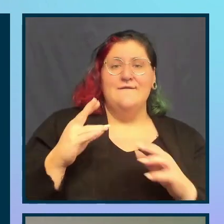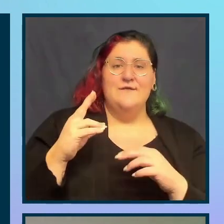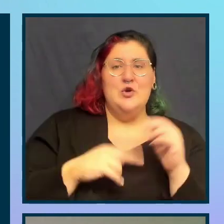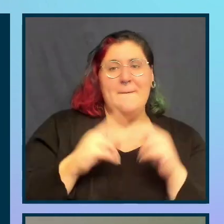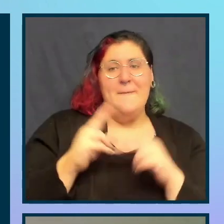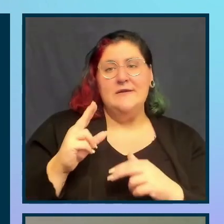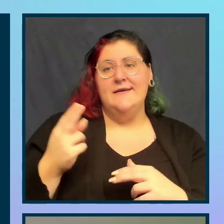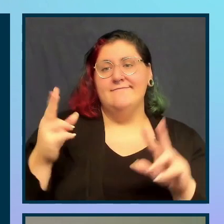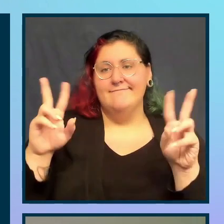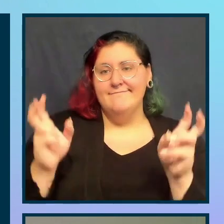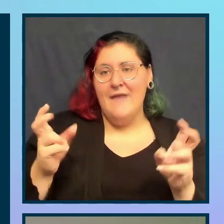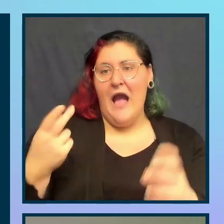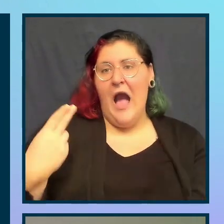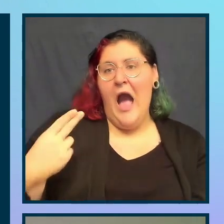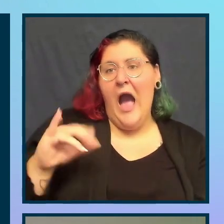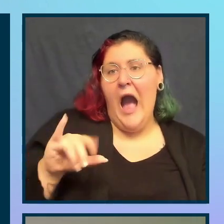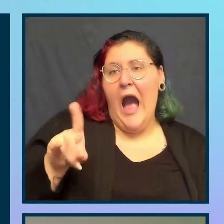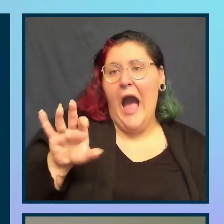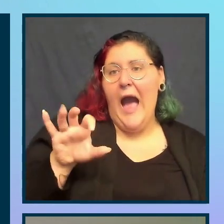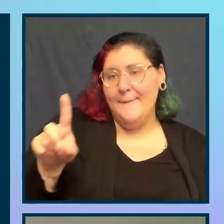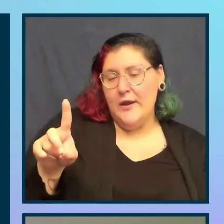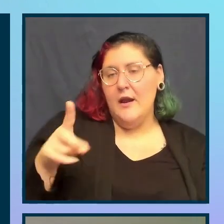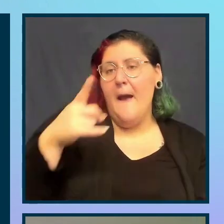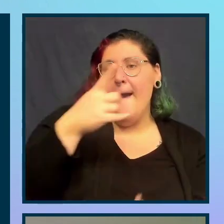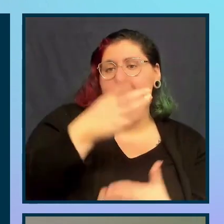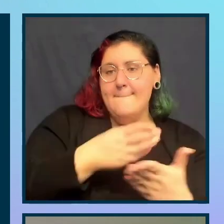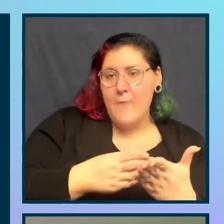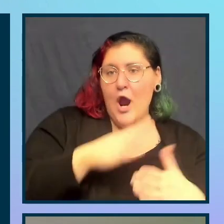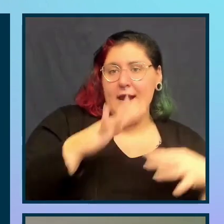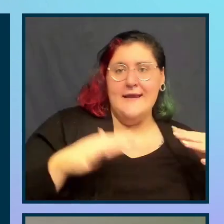with expectations set up by native desktop apps or native mobile apps,